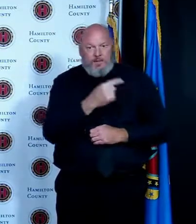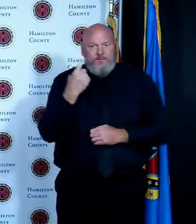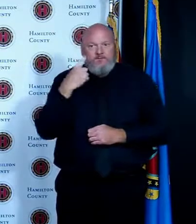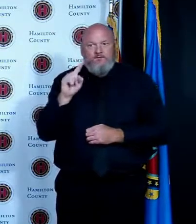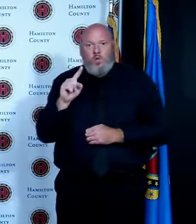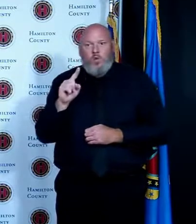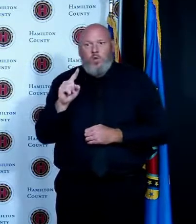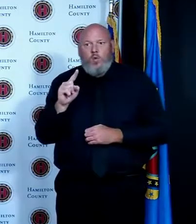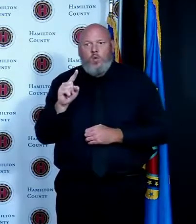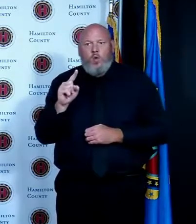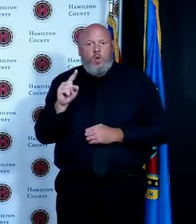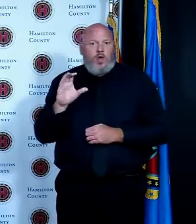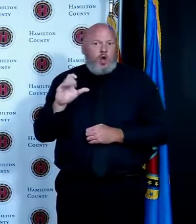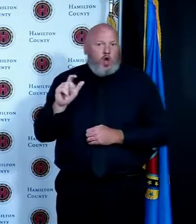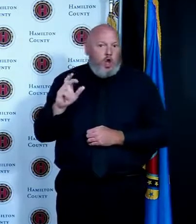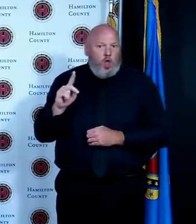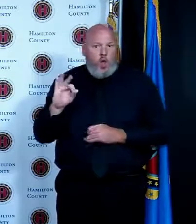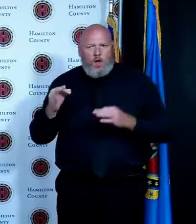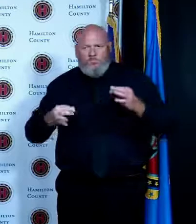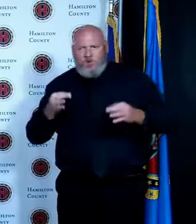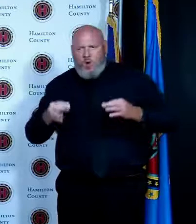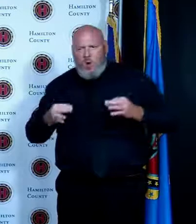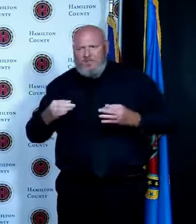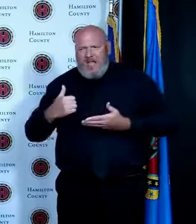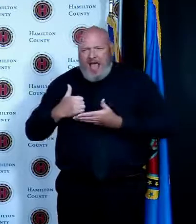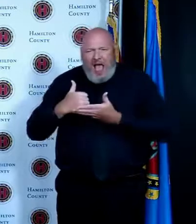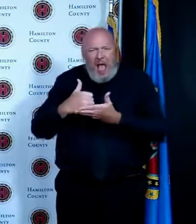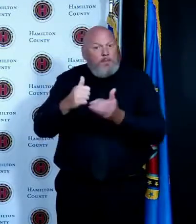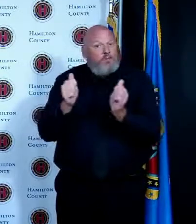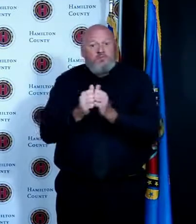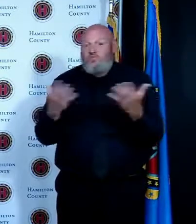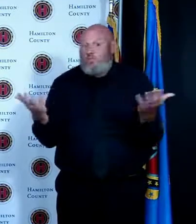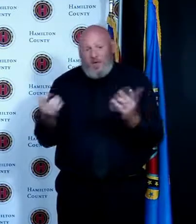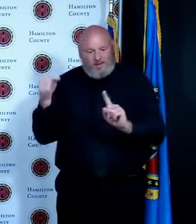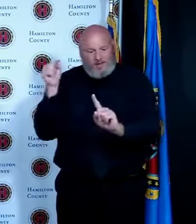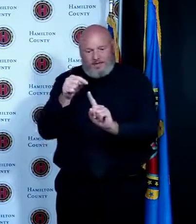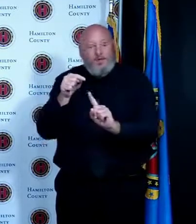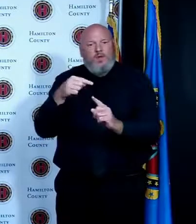our many of our citizens related to rental assistance the rental